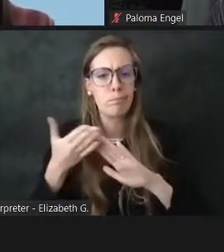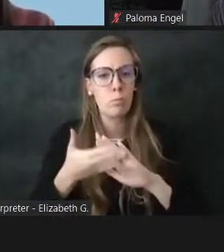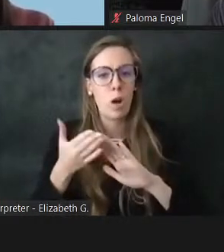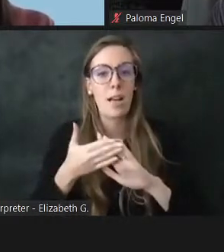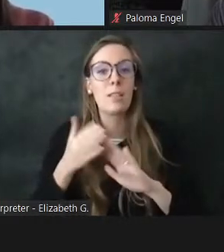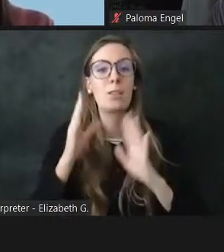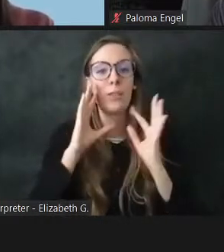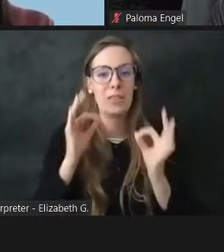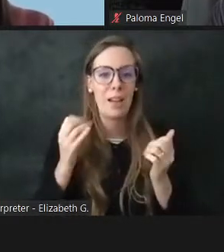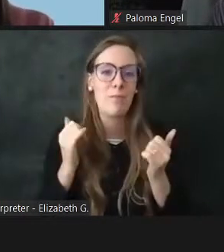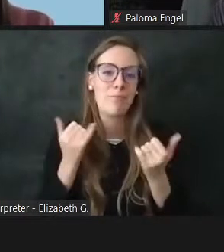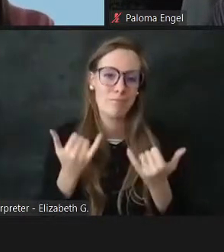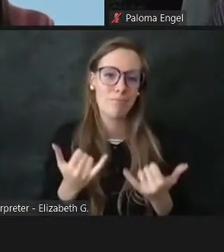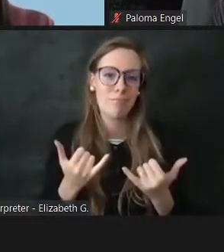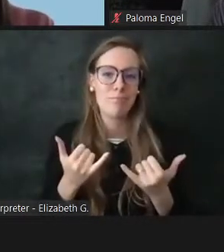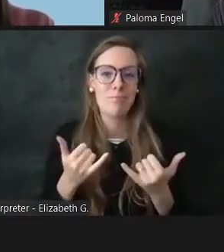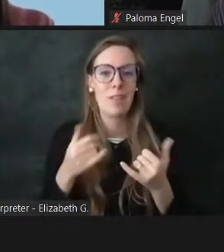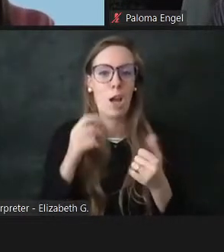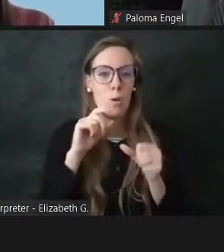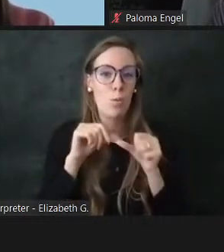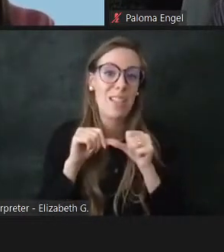So this is a kind of work as a team work.